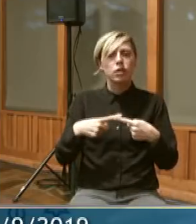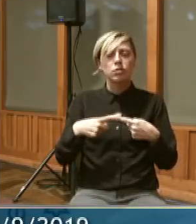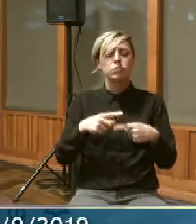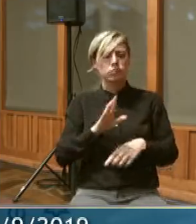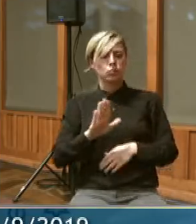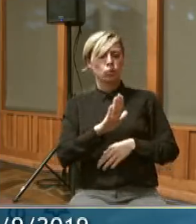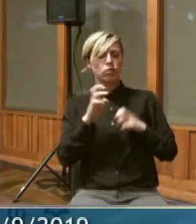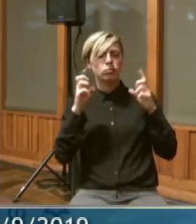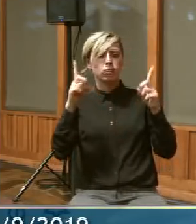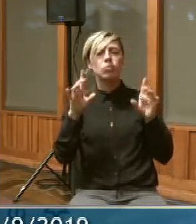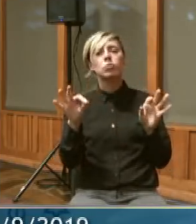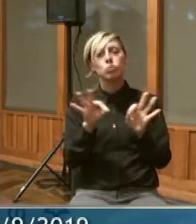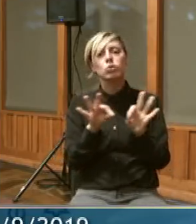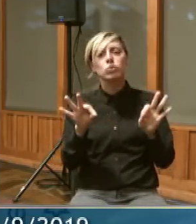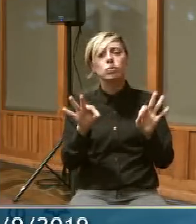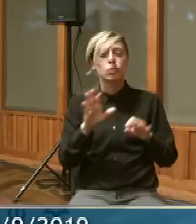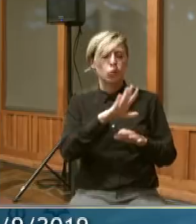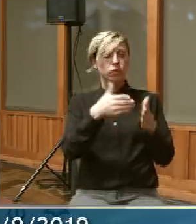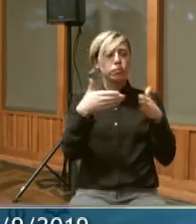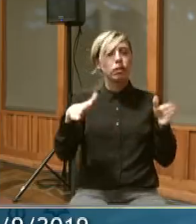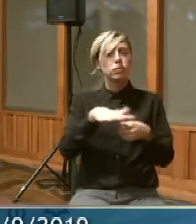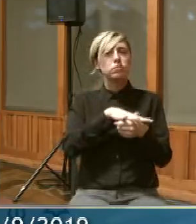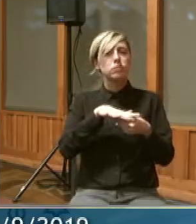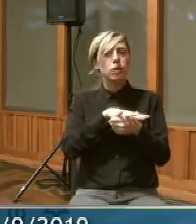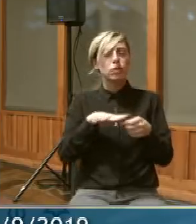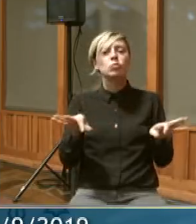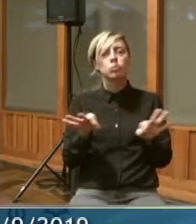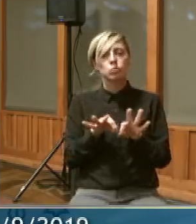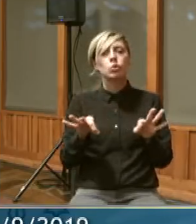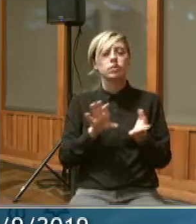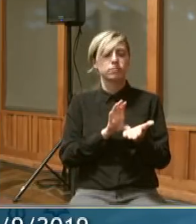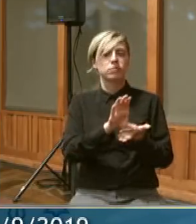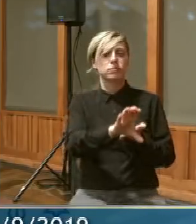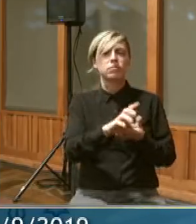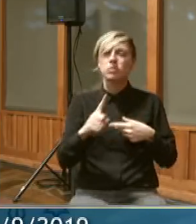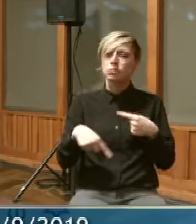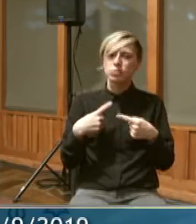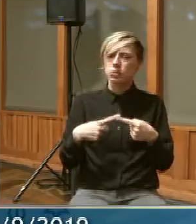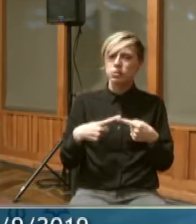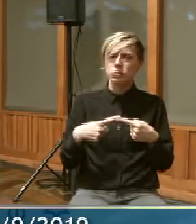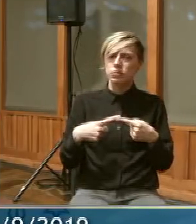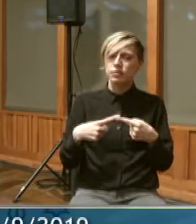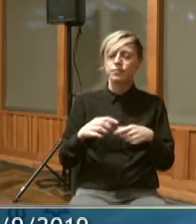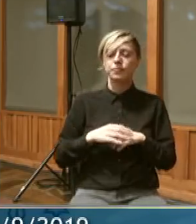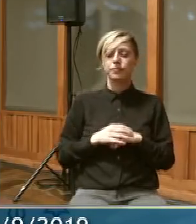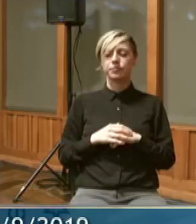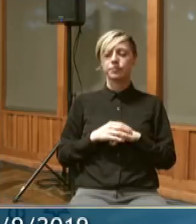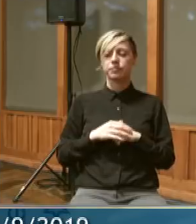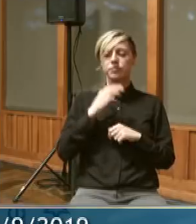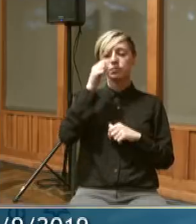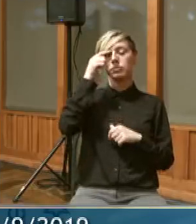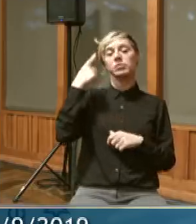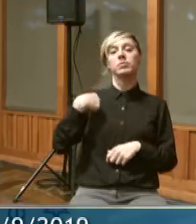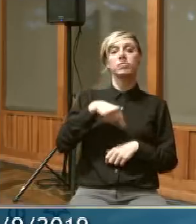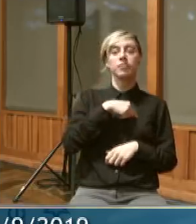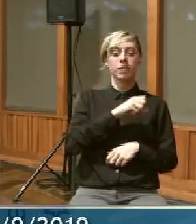CONSTRUCTED PORTLAND. [AUDIO NOT UNDERSTANDABLE] WHEN WILL WE PRIORITIZE OUR COMMUNITIES BY TELLING THEM THEY ARE WORTH WHAT IT COSTS TO FUND THEIR EDUCATION AND PUBLIC